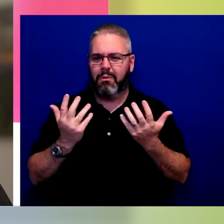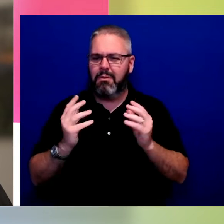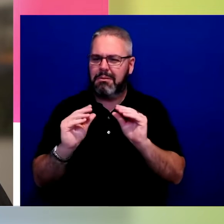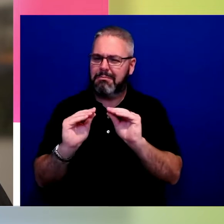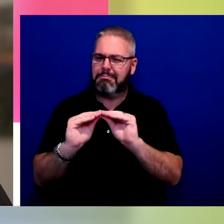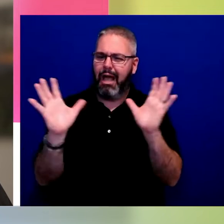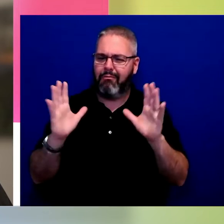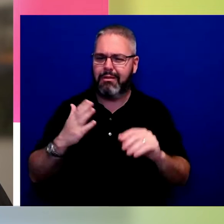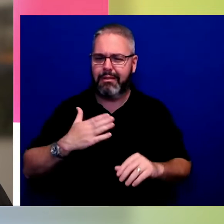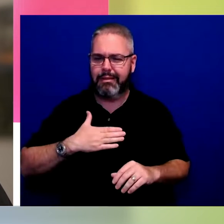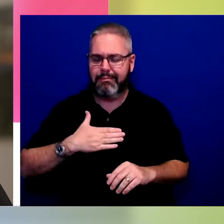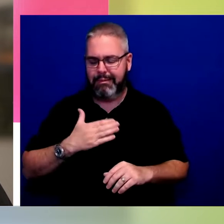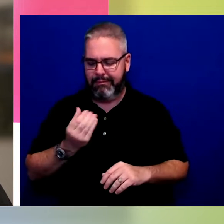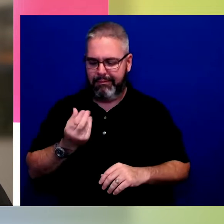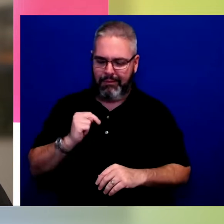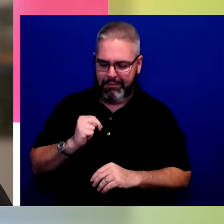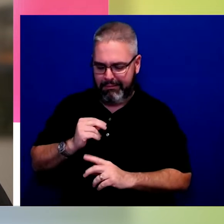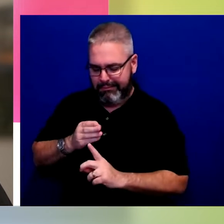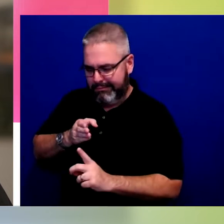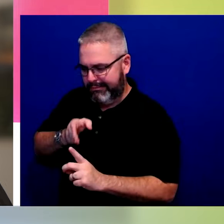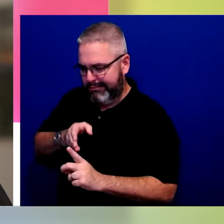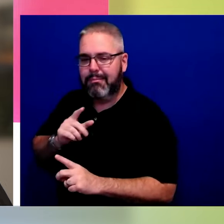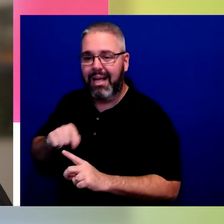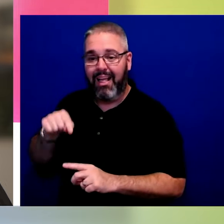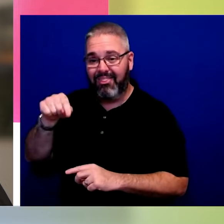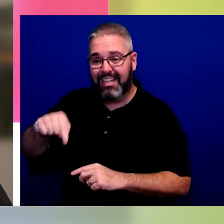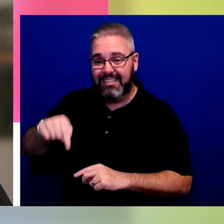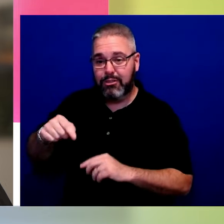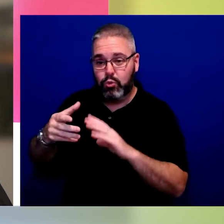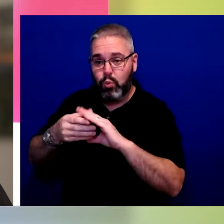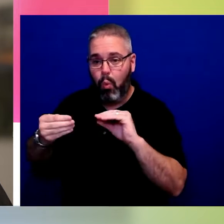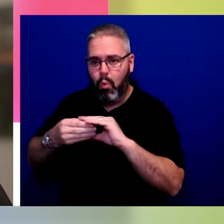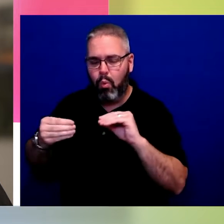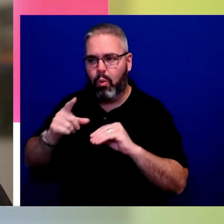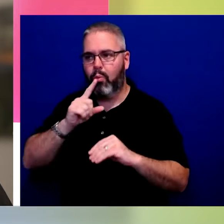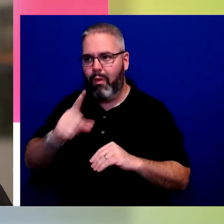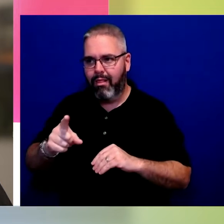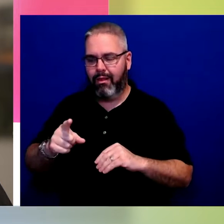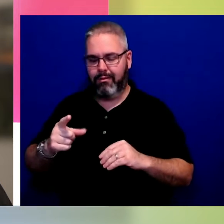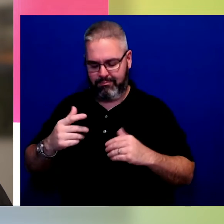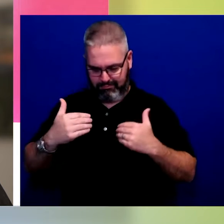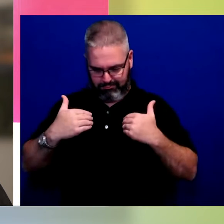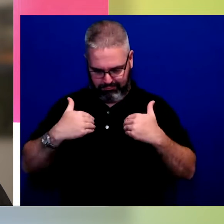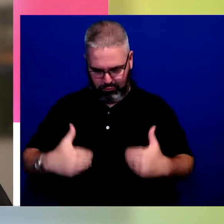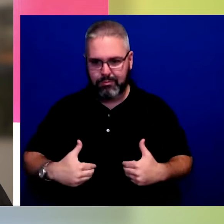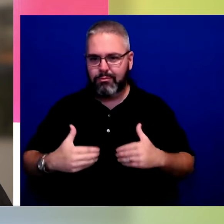but I believe this story is a human story. And my intention in writing it